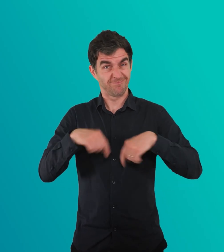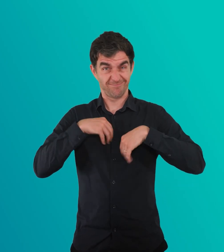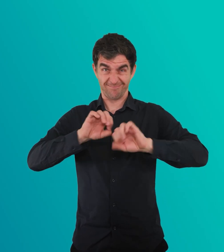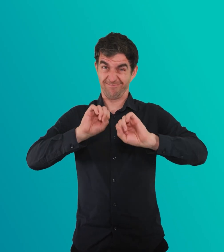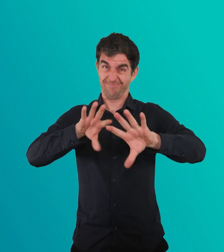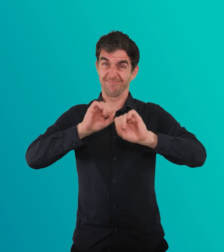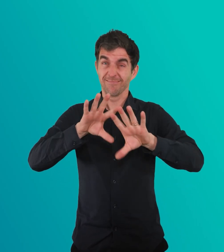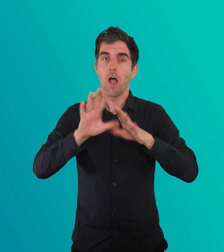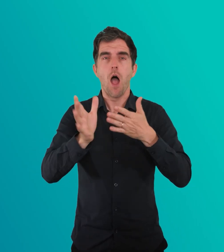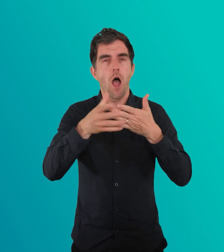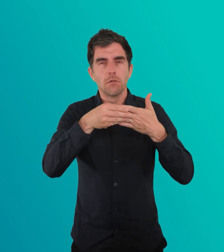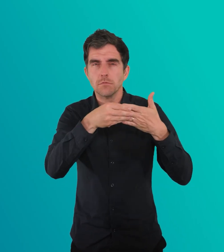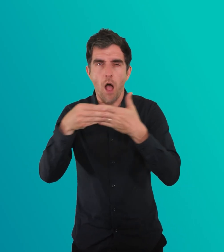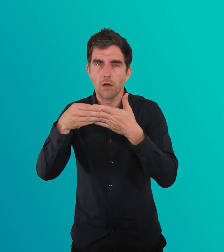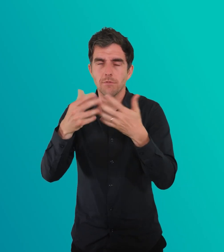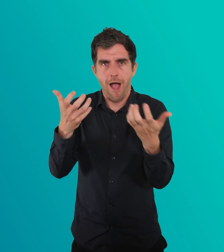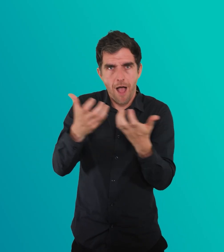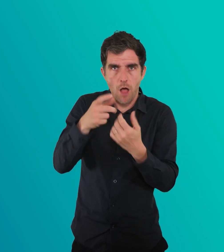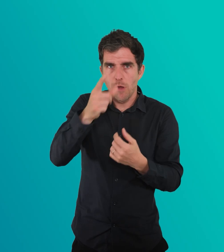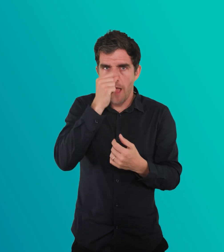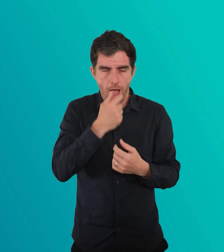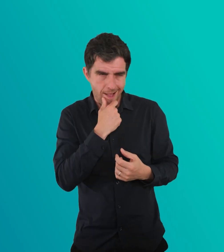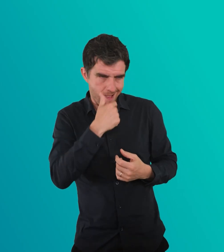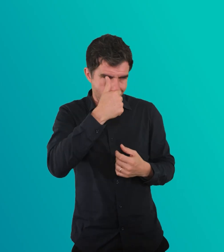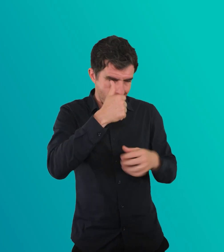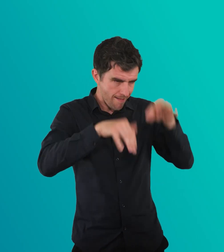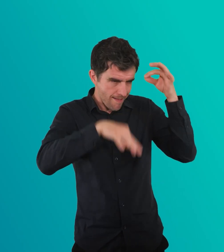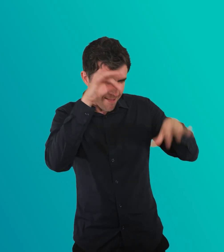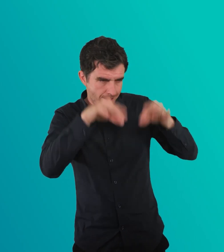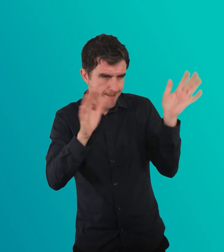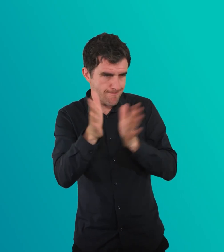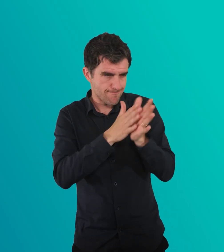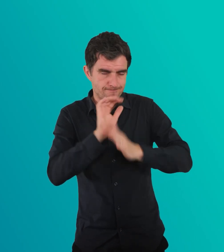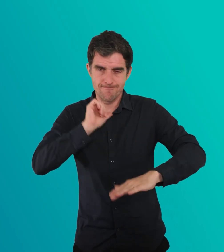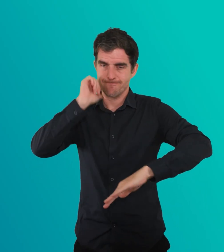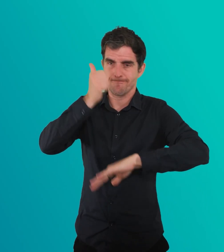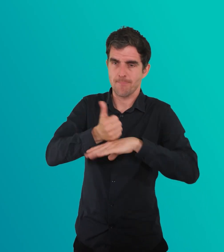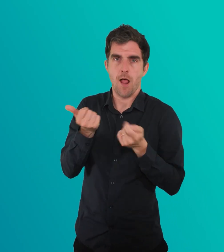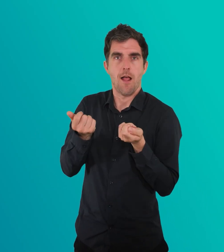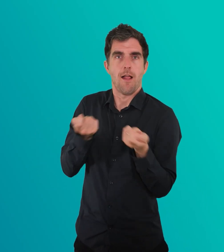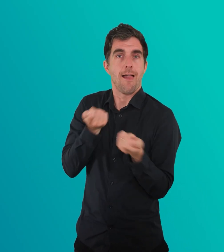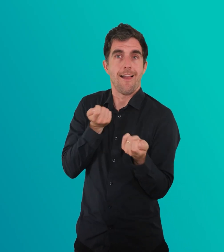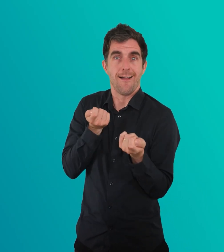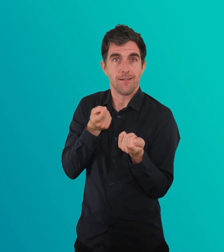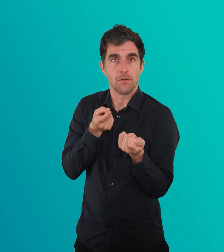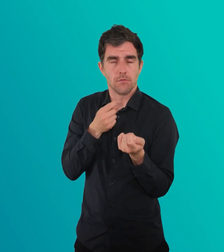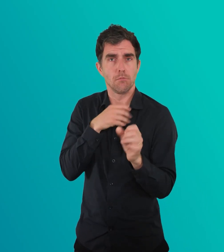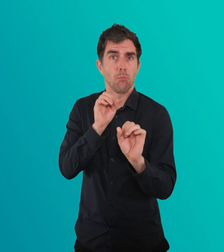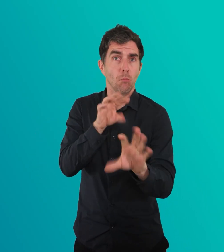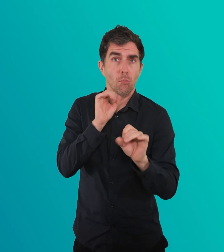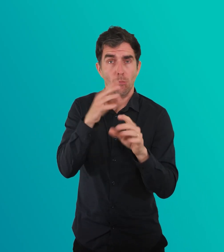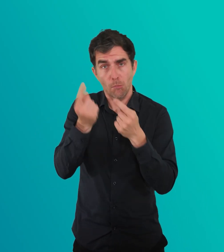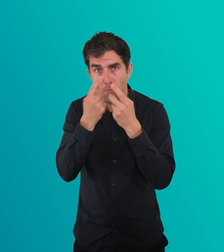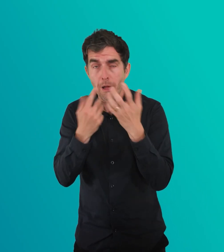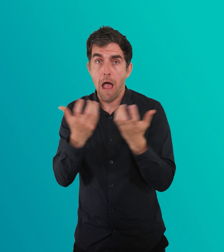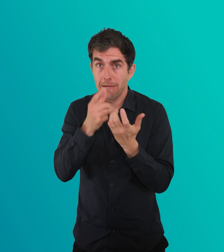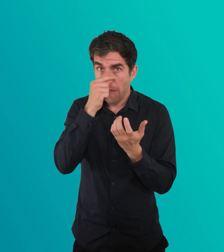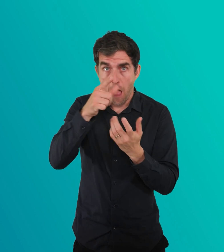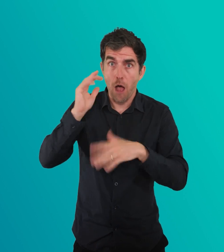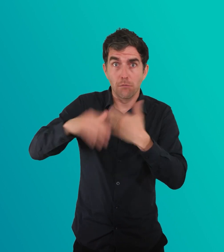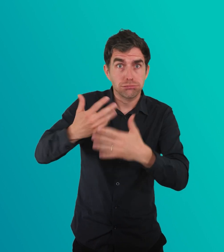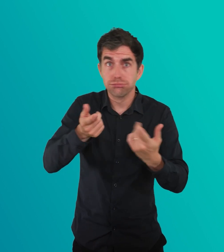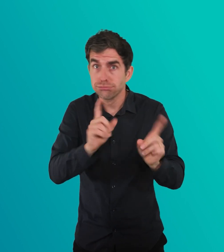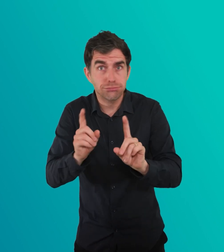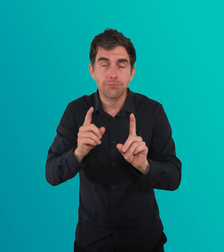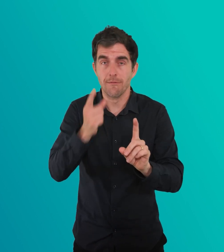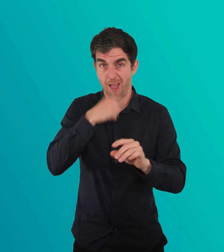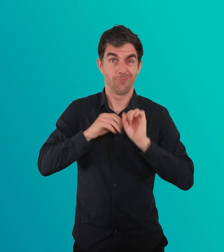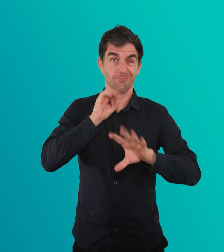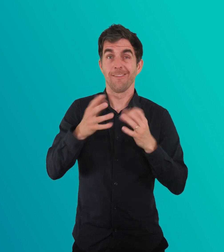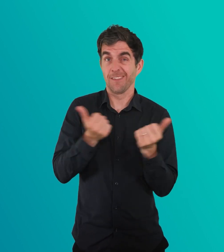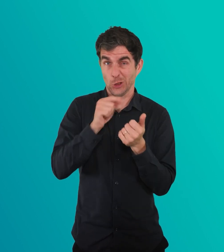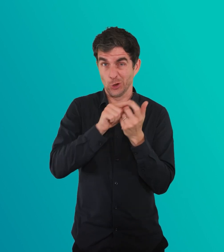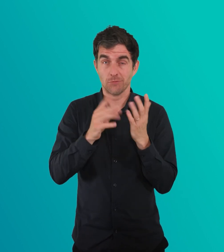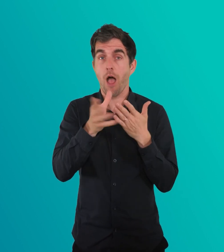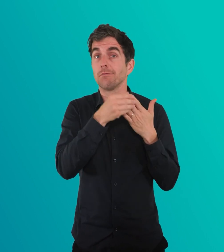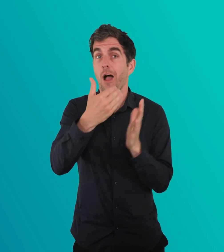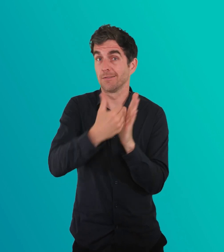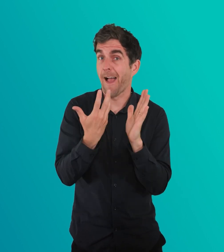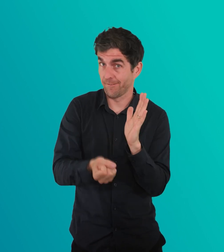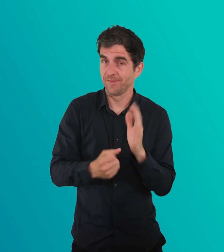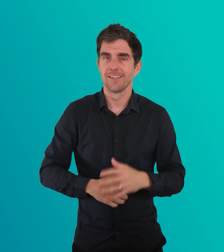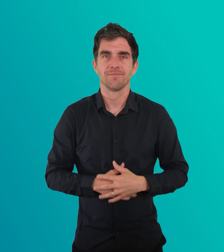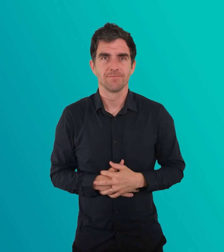The accompanying facilitation guidance makes suggestions on how this could be done.